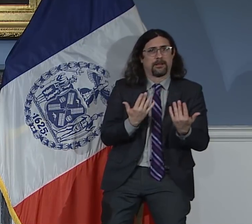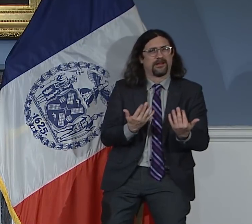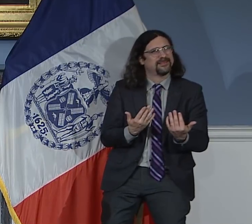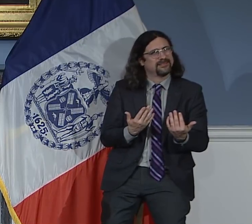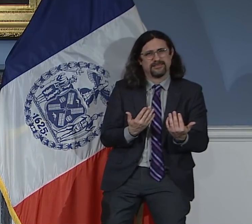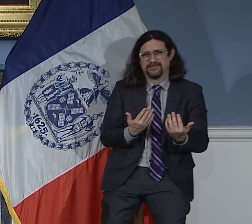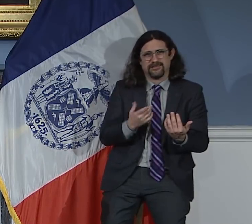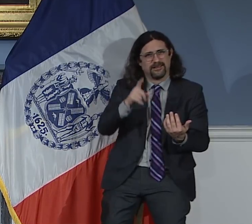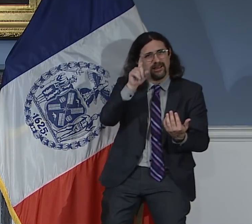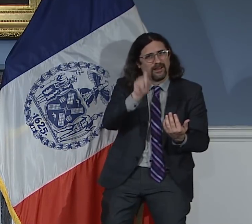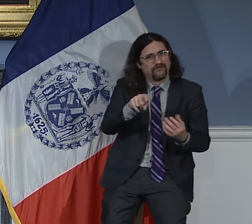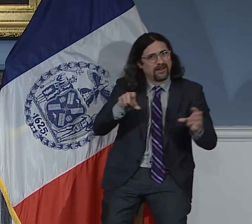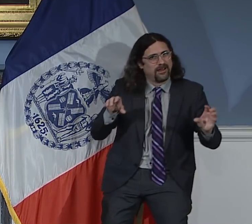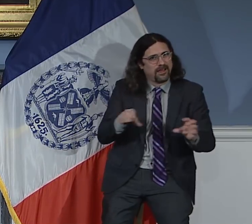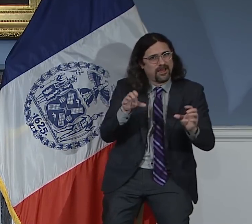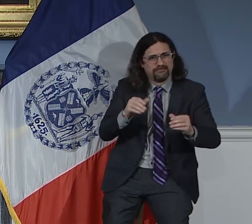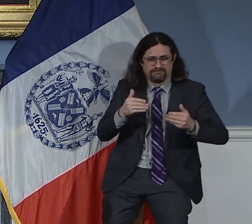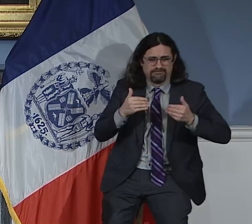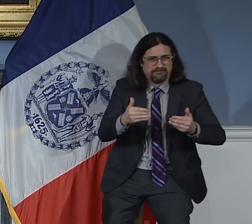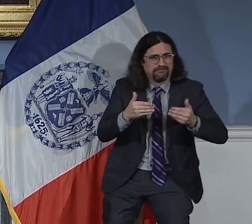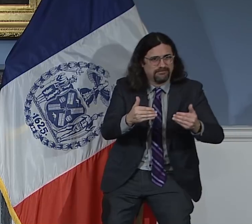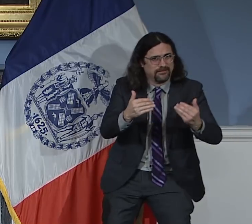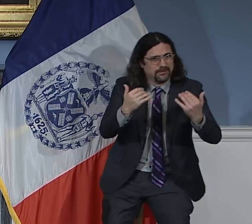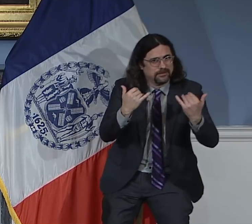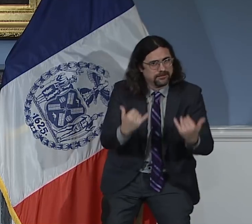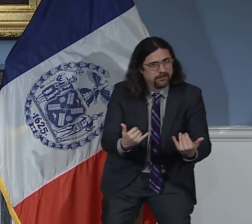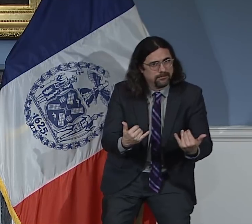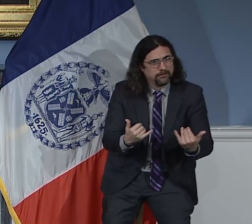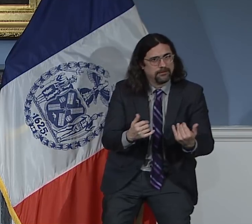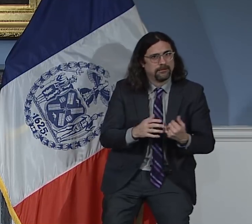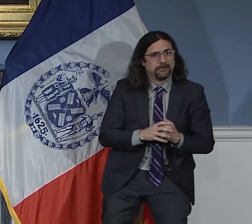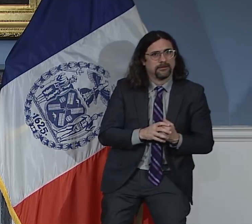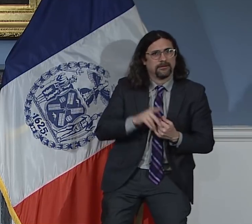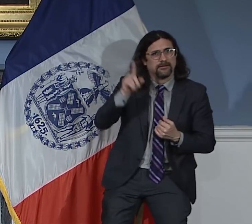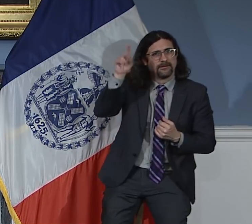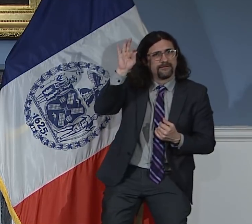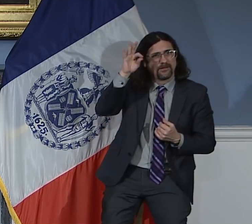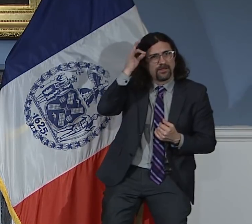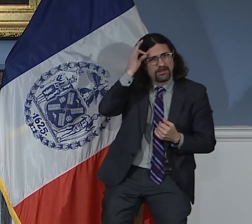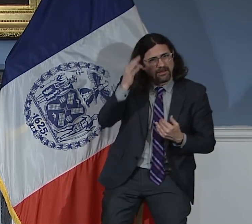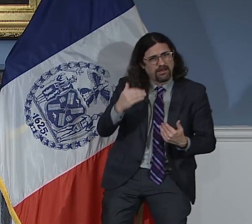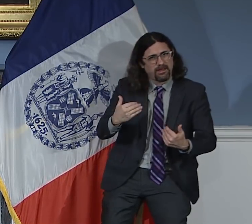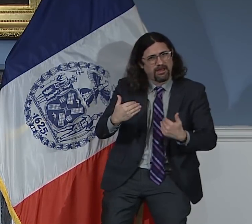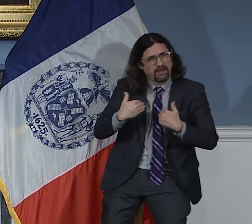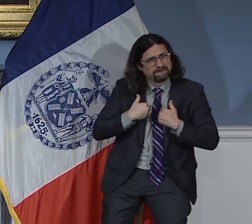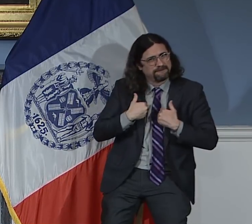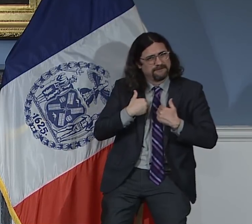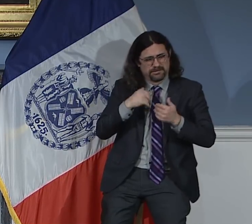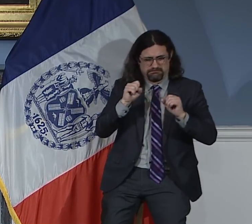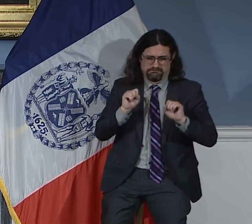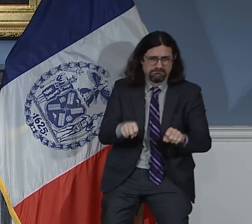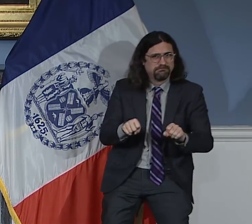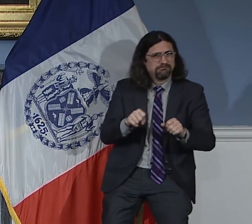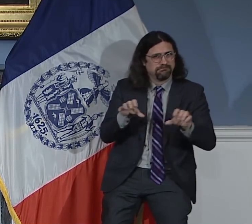GOVERNMENT HAS T CHEAACPITY WITH THE FINEST MILITARY IN THE WORLD, THE